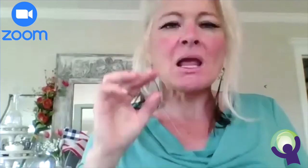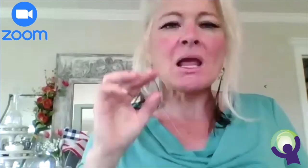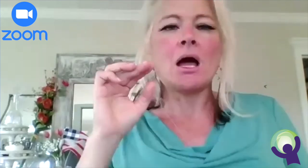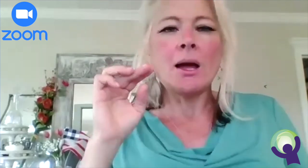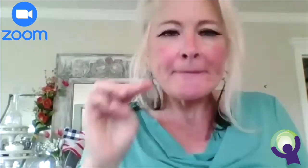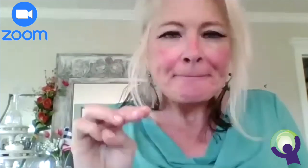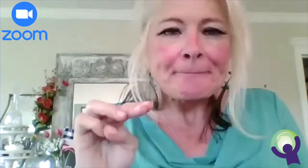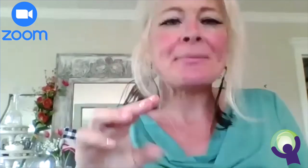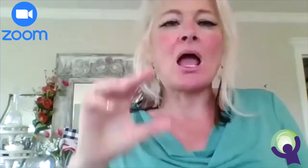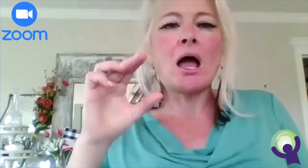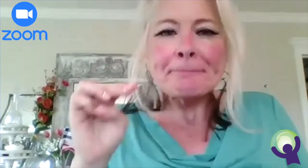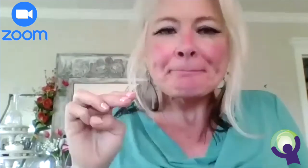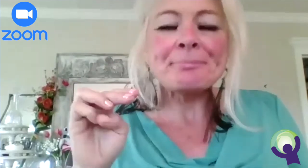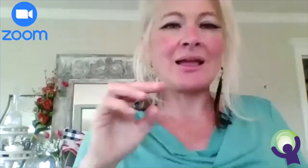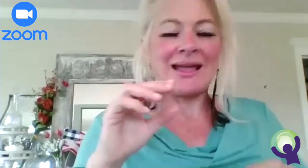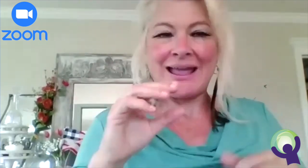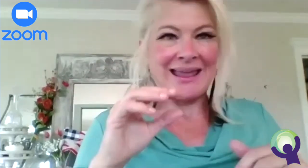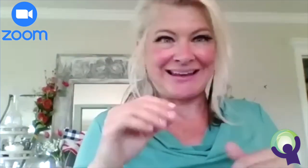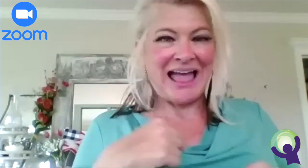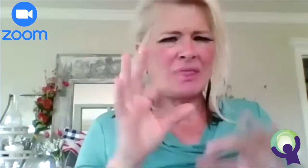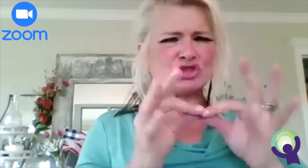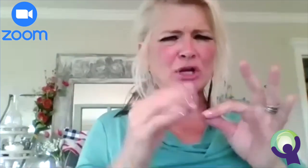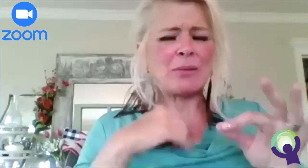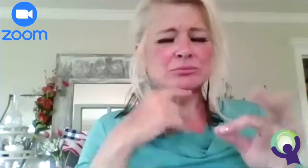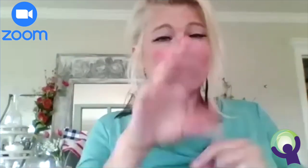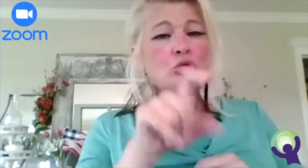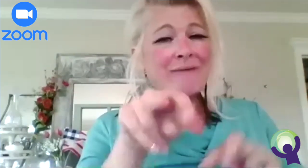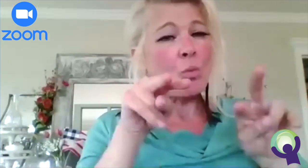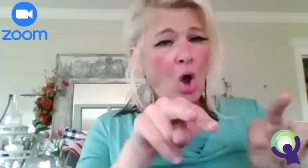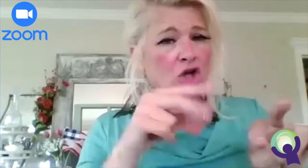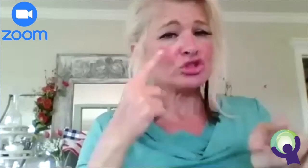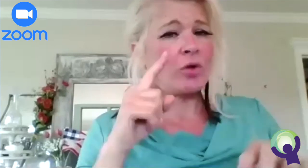a vocal stim a hearing kid or you know those things you know an